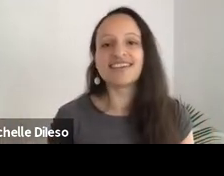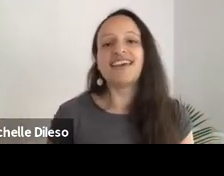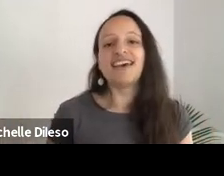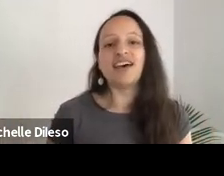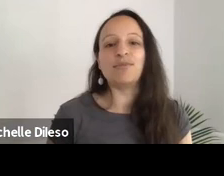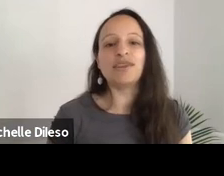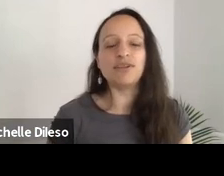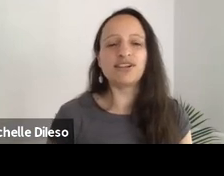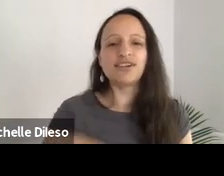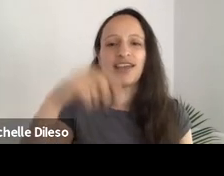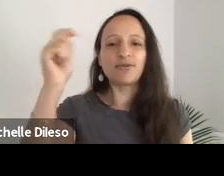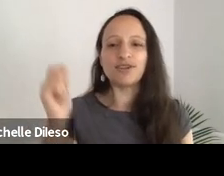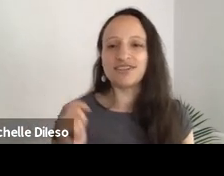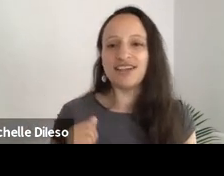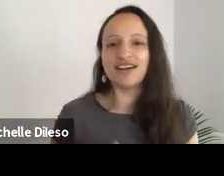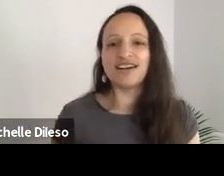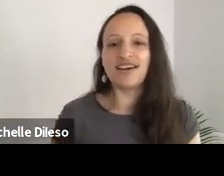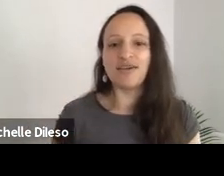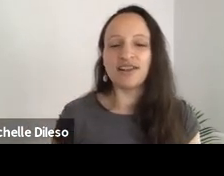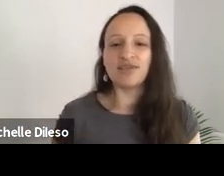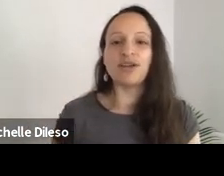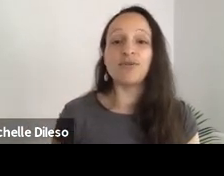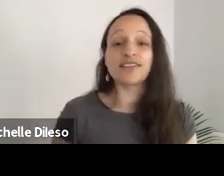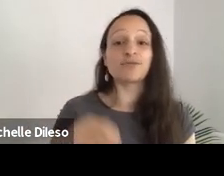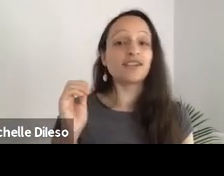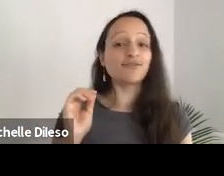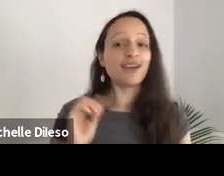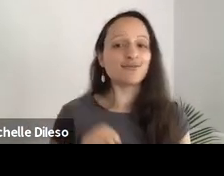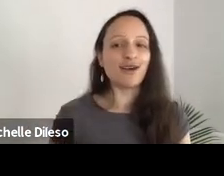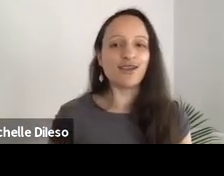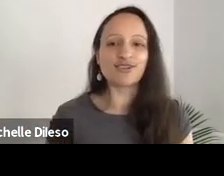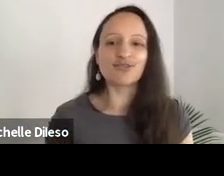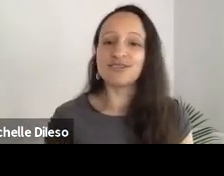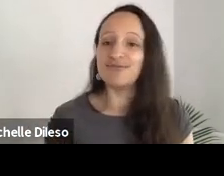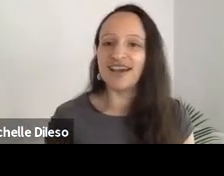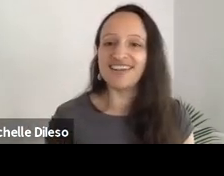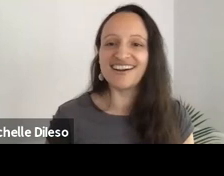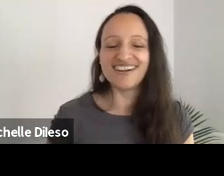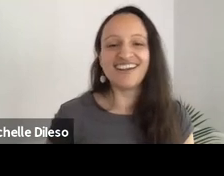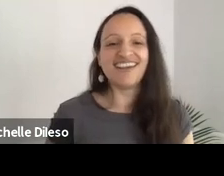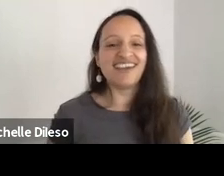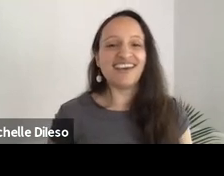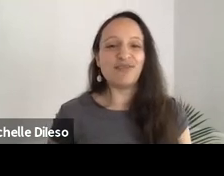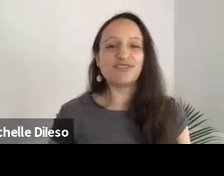place. The material that we're using here. One of the big ones that really fly as well our scripts of mylar.